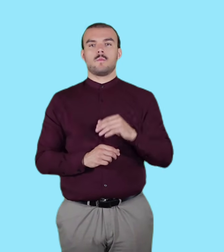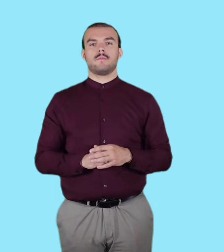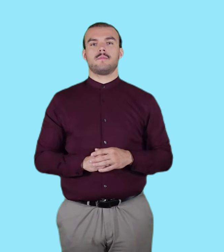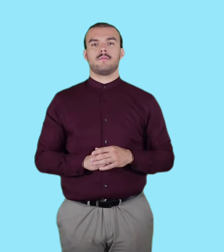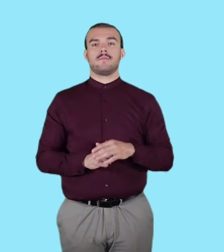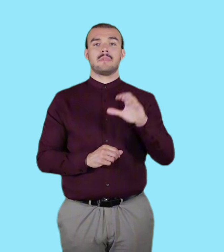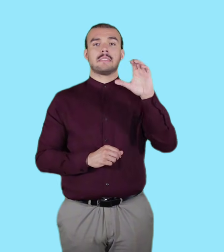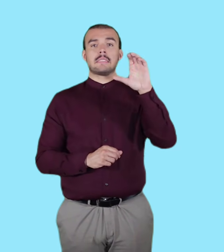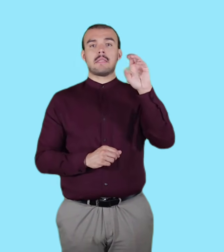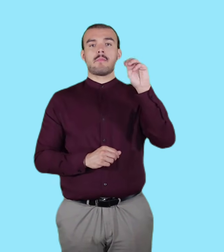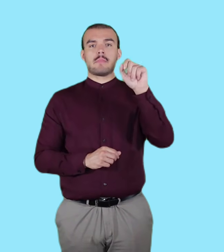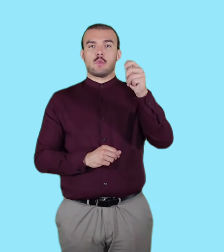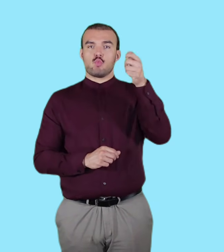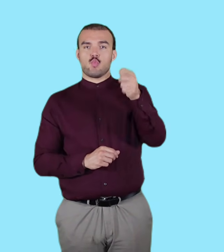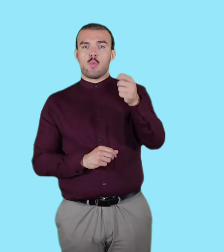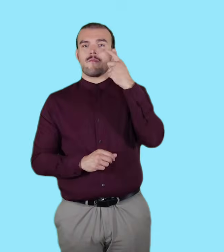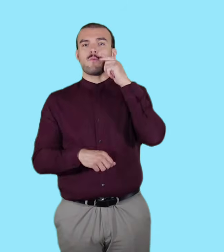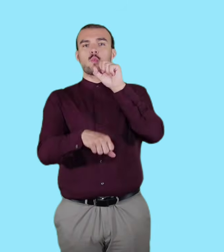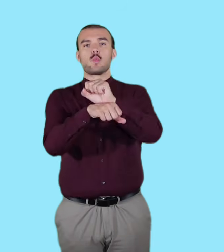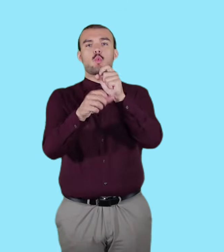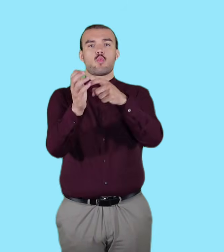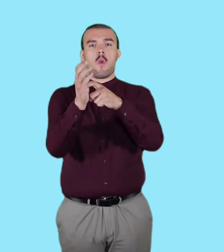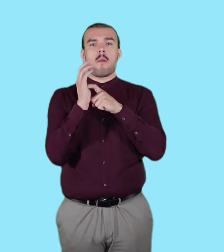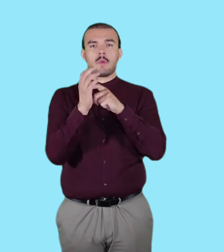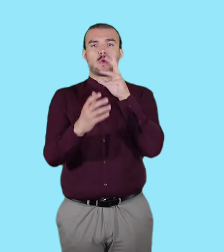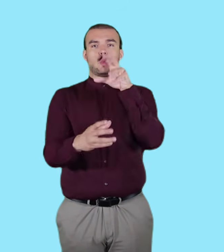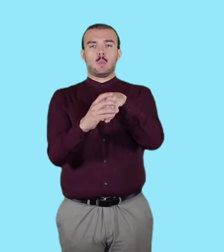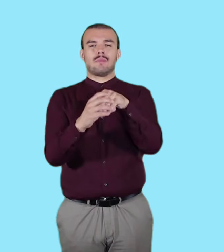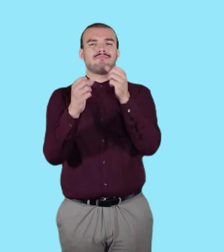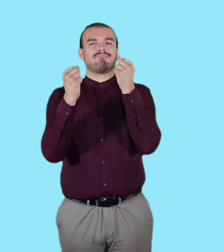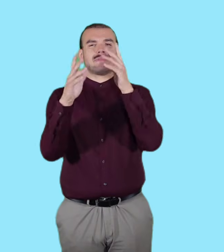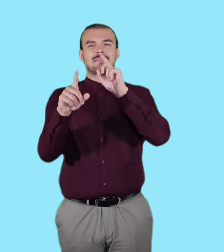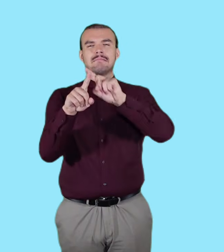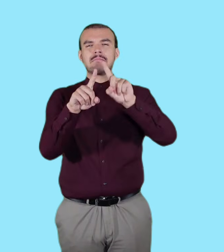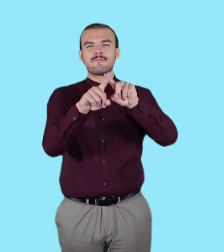The CMS rule on work requirements includes several areas